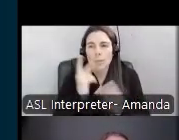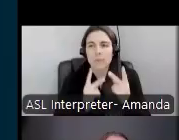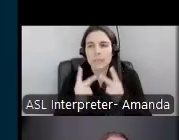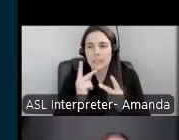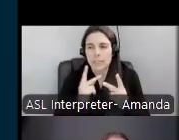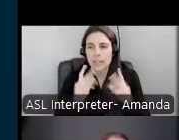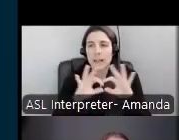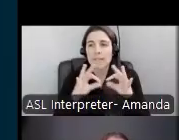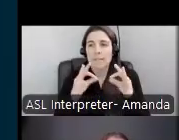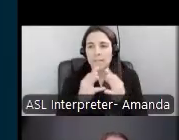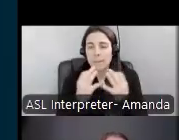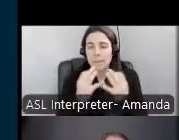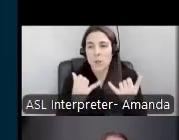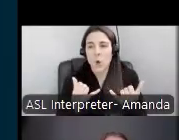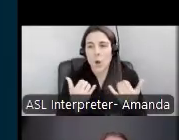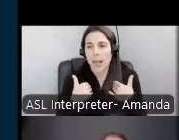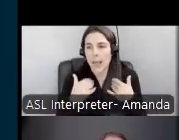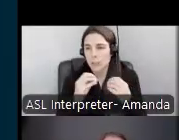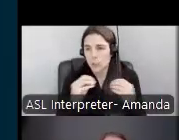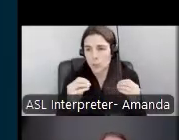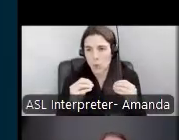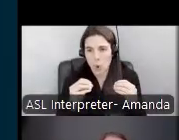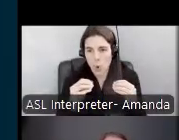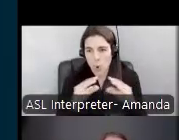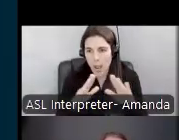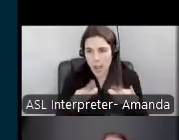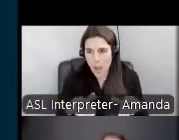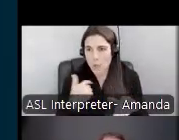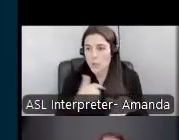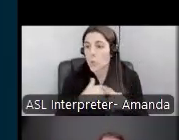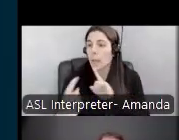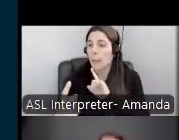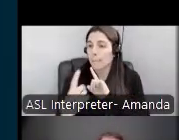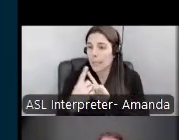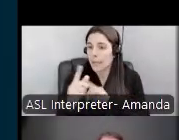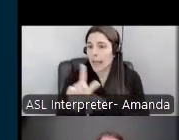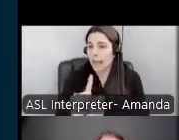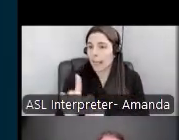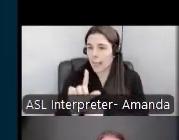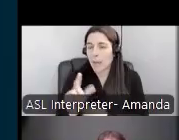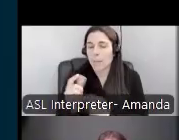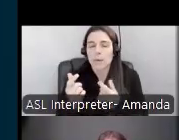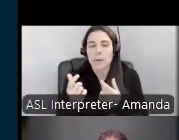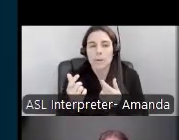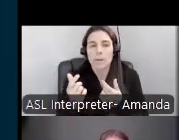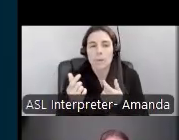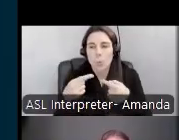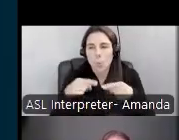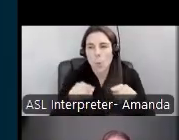homeless, so we've been meeting at the library while they're trying to get into an apartment. Um,